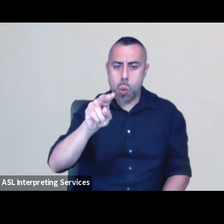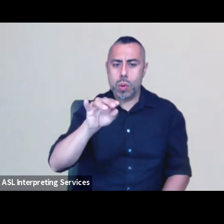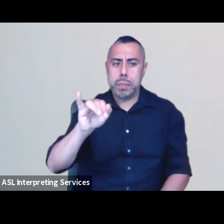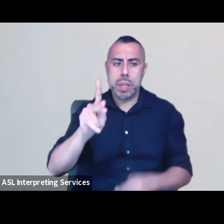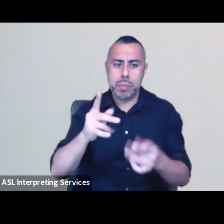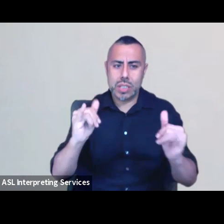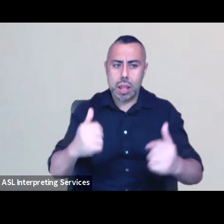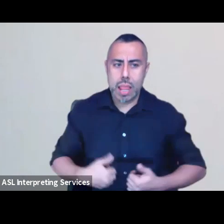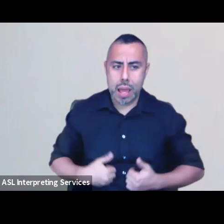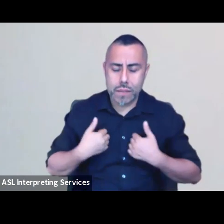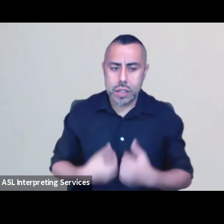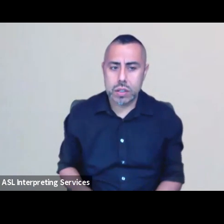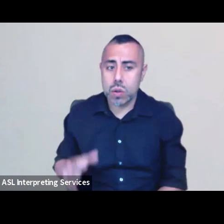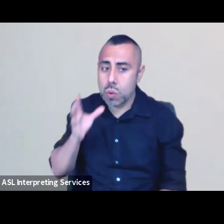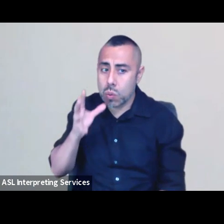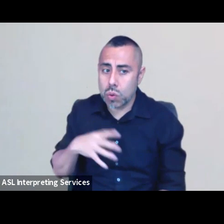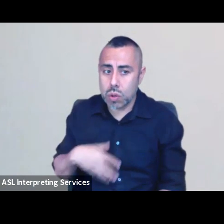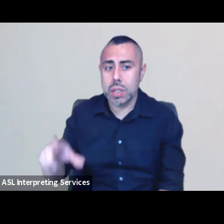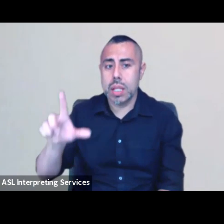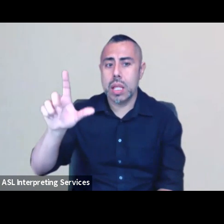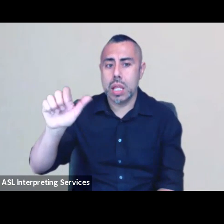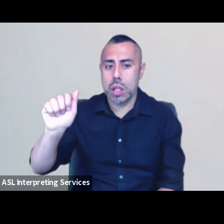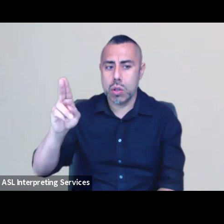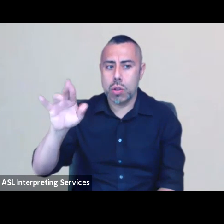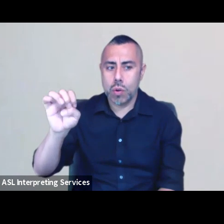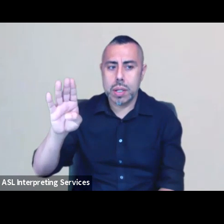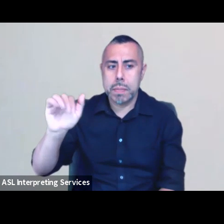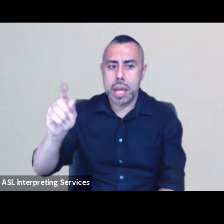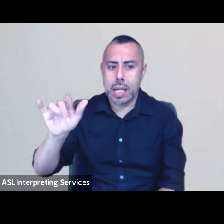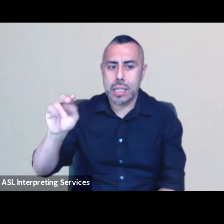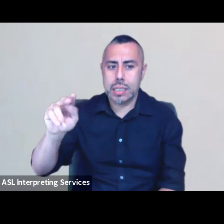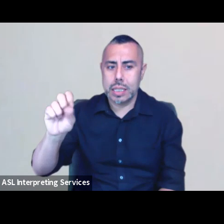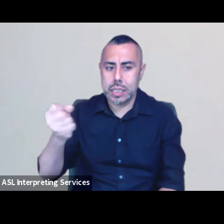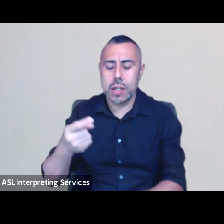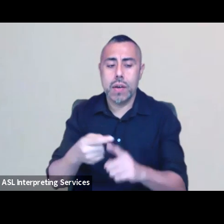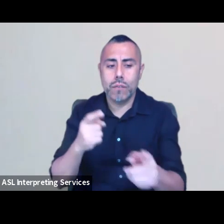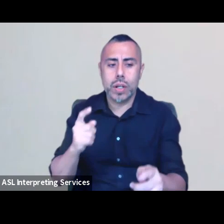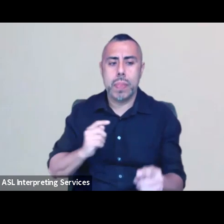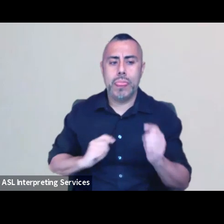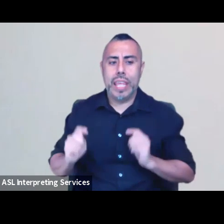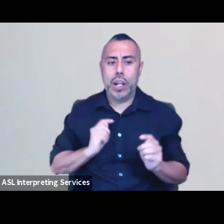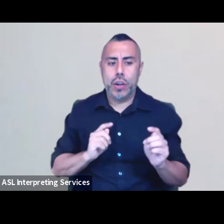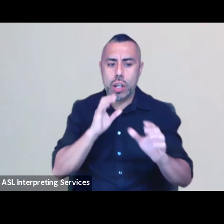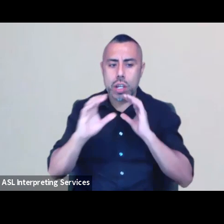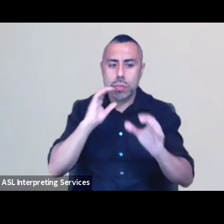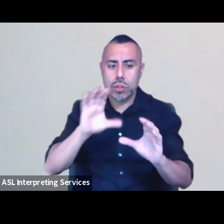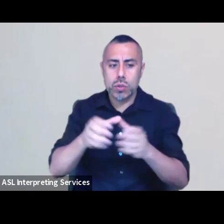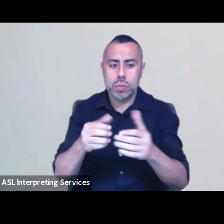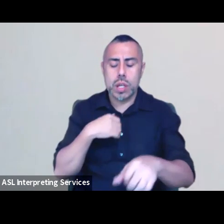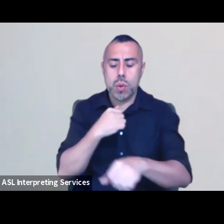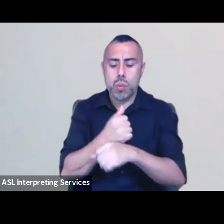This is Laurie Baskin from Theater Communications Group working remotely from Northern Westchester on the lands